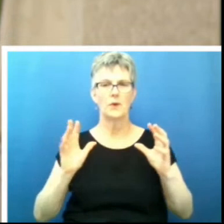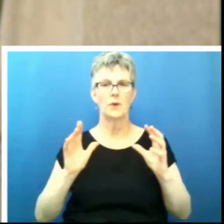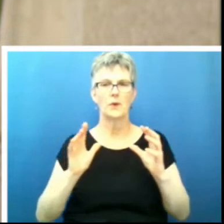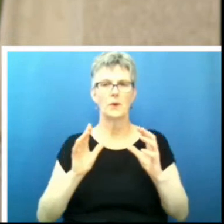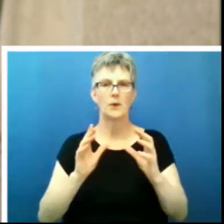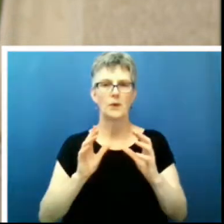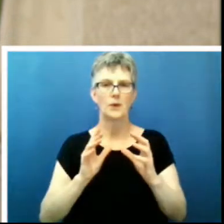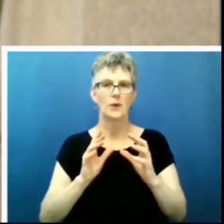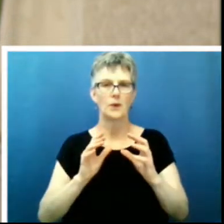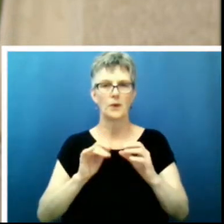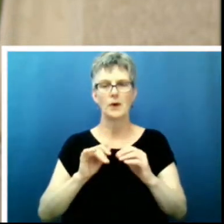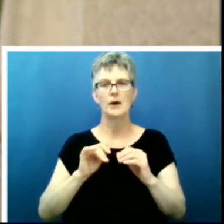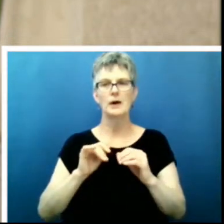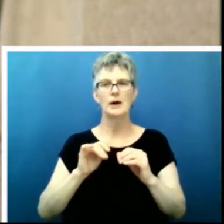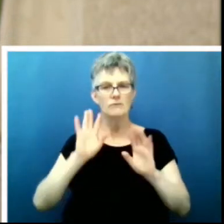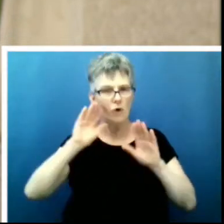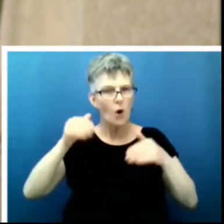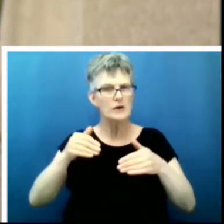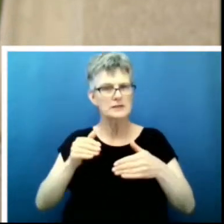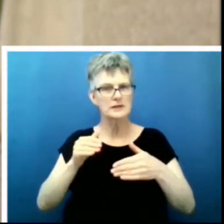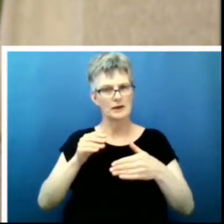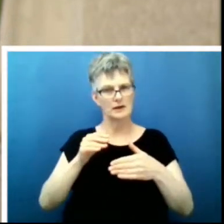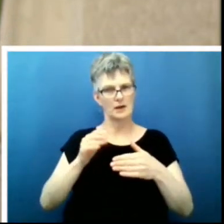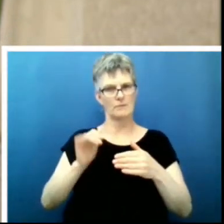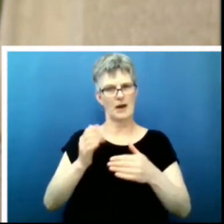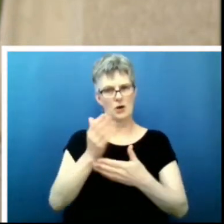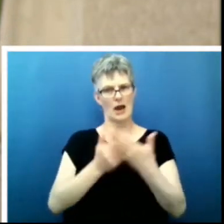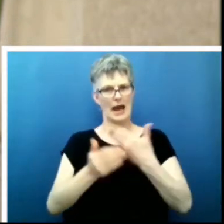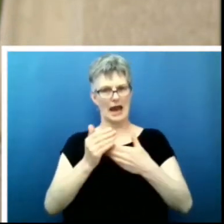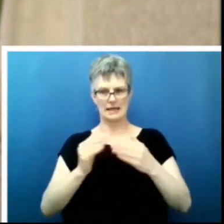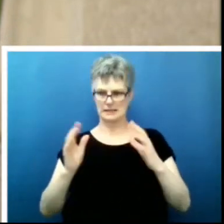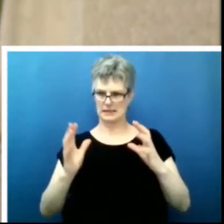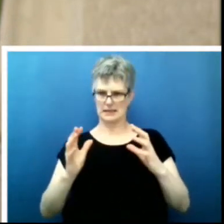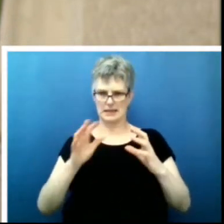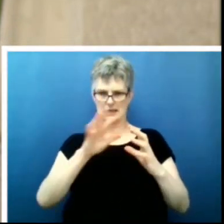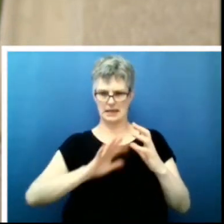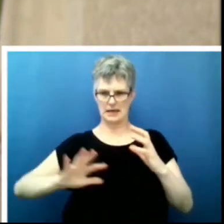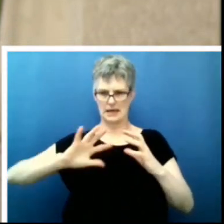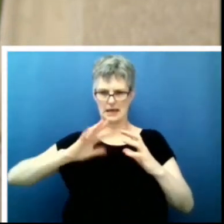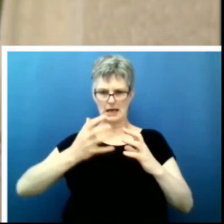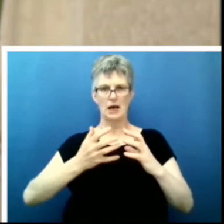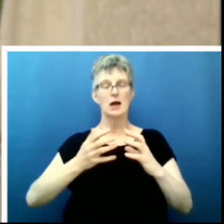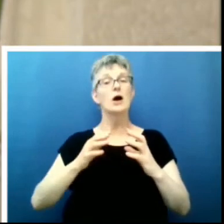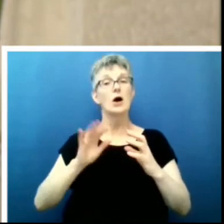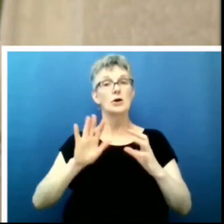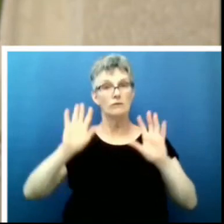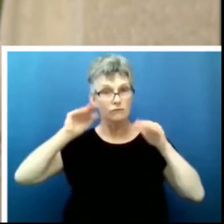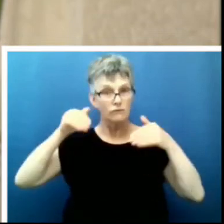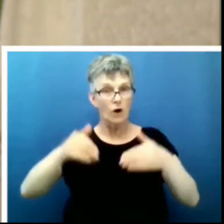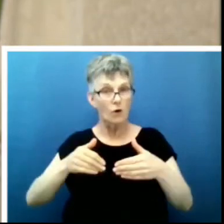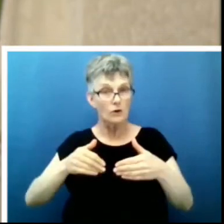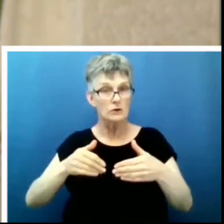Exhale. Where your mind goes energy flows. So again, put your awareness between your hands.